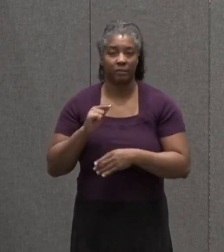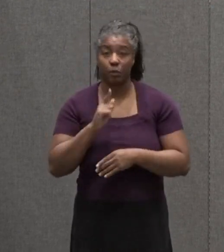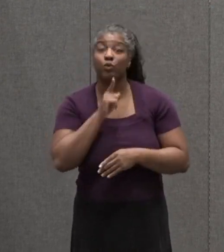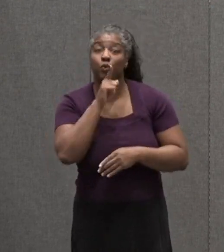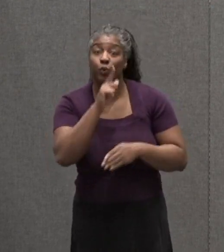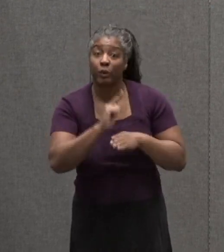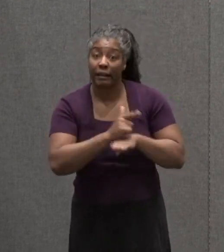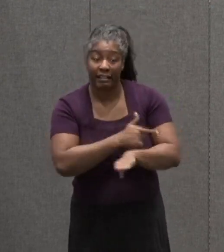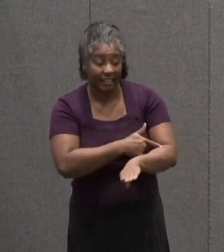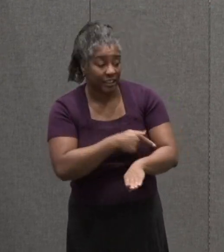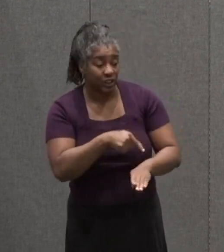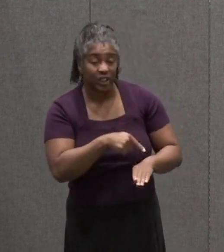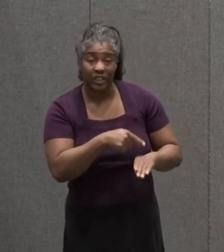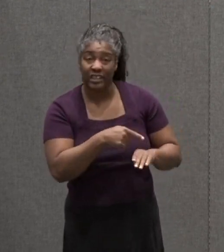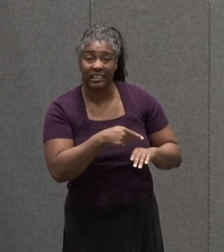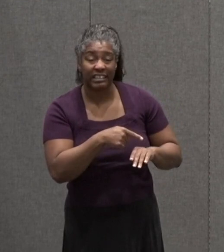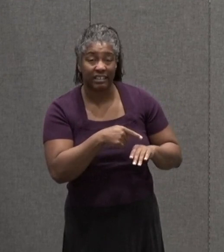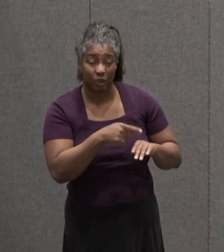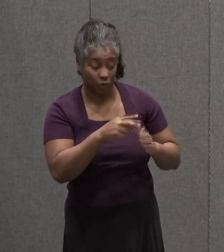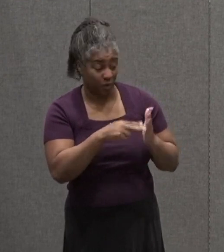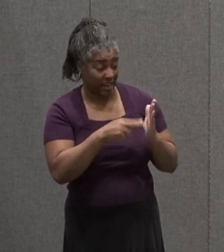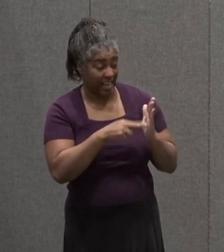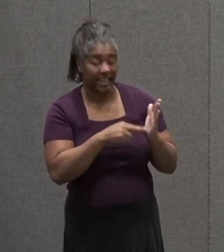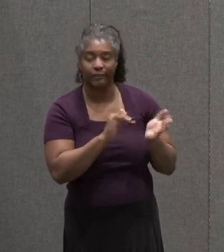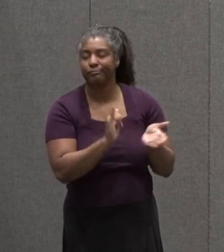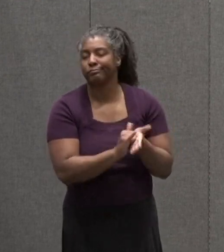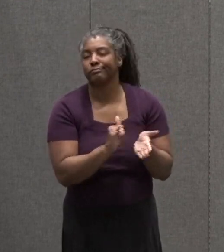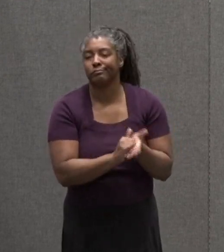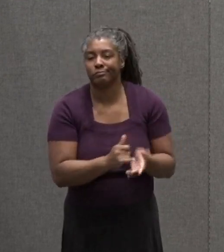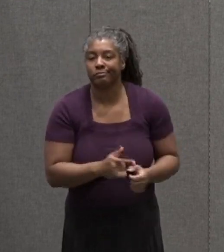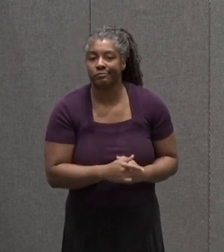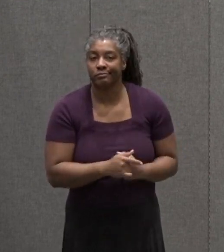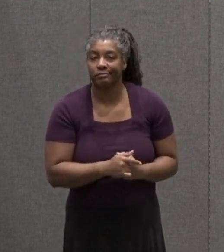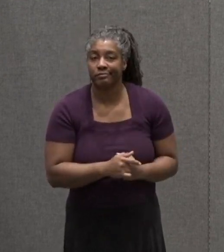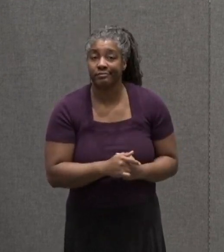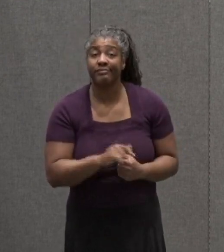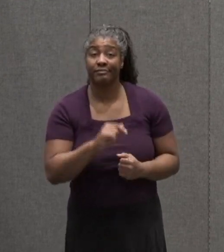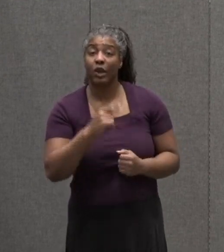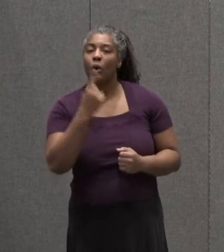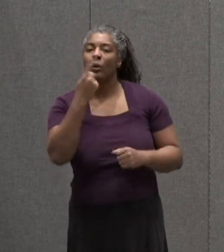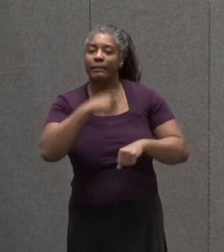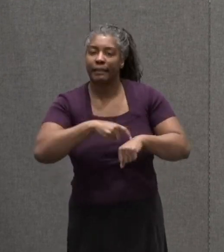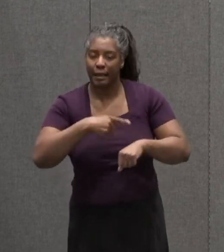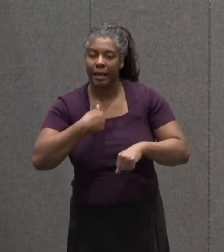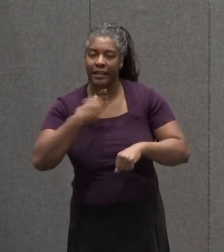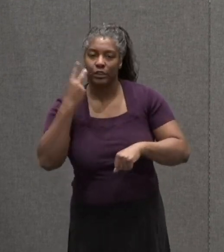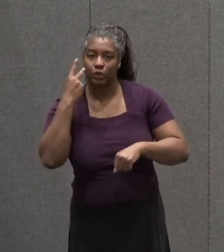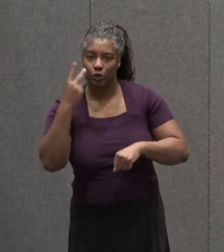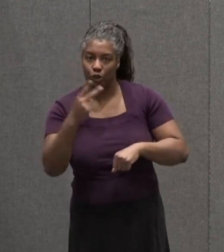Because one time I asked a lizard what two plus two was? He didn't answer me. I'm pretty sure he didn't know.